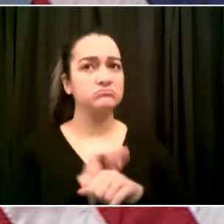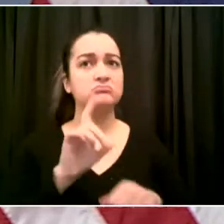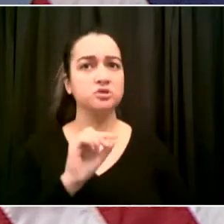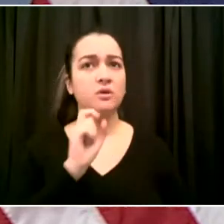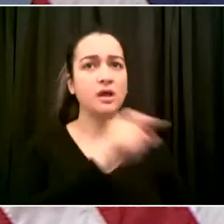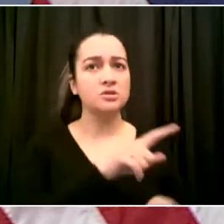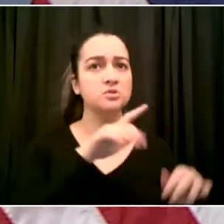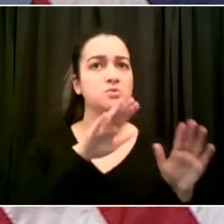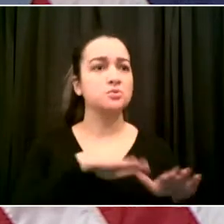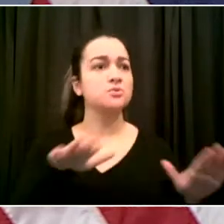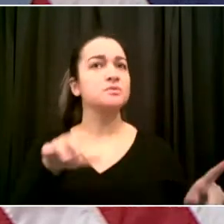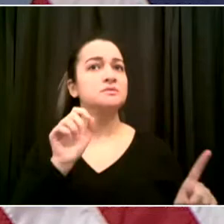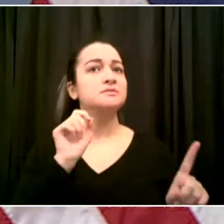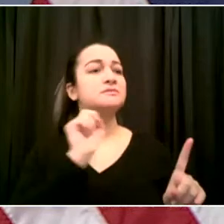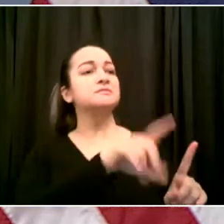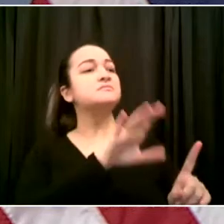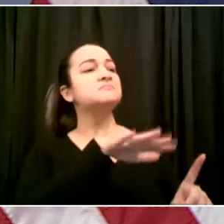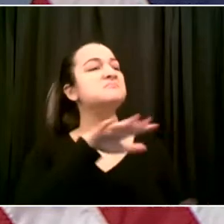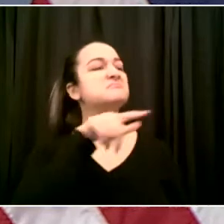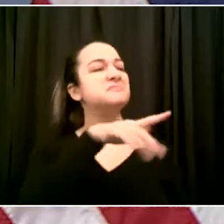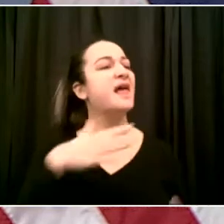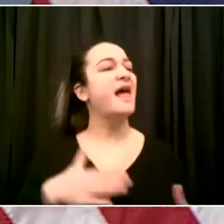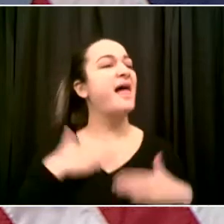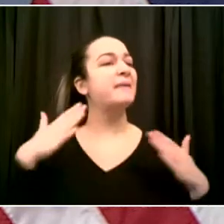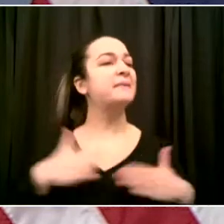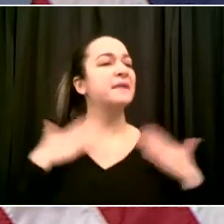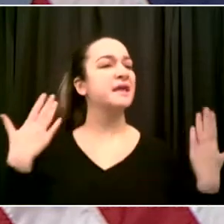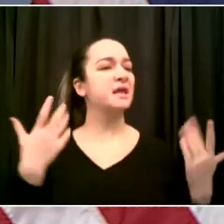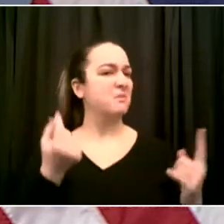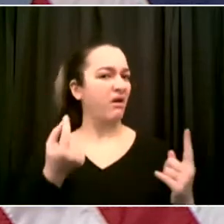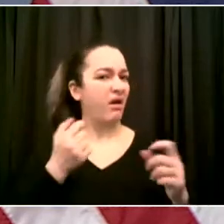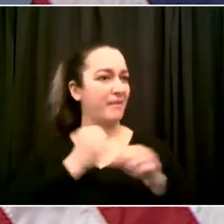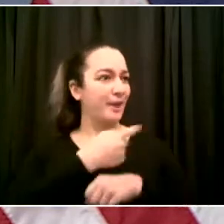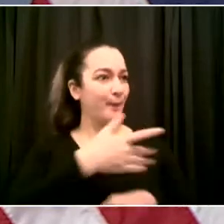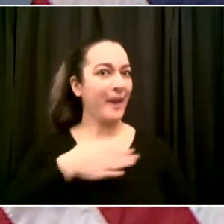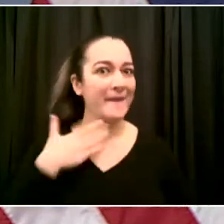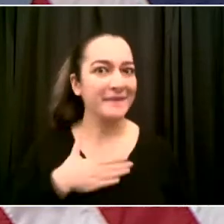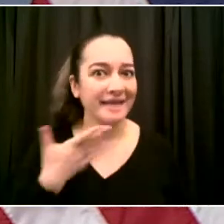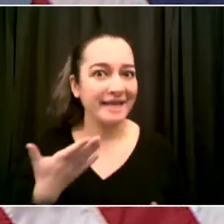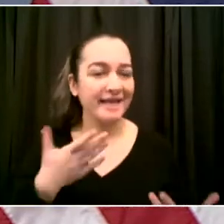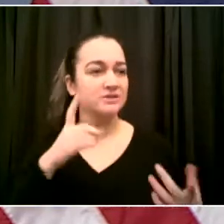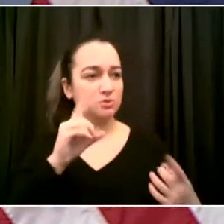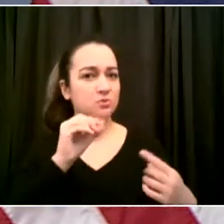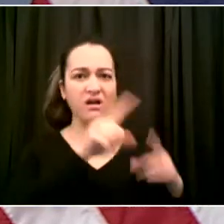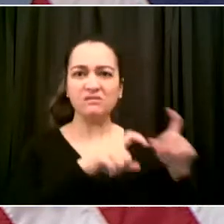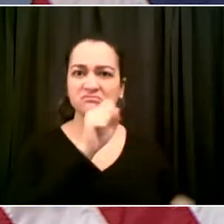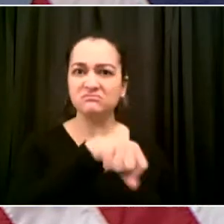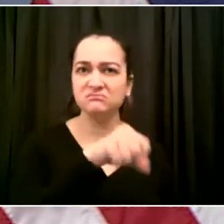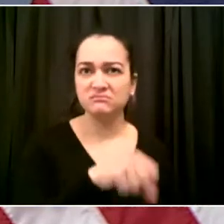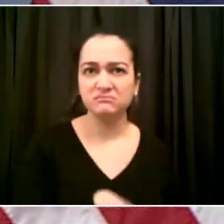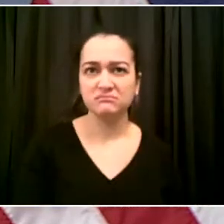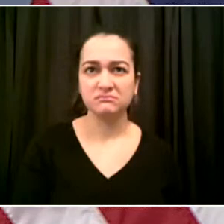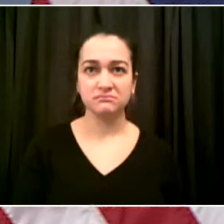THE QUESTION HAPPENS TO BE, WHAT BRINGS YOU JOY? DURING THIS PANDEMIC WE HAVE ALL HAD TO DO WITH THE TRAUMA